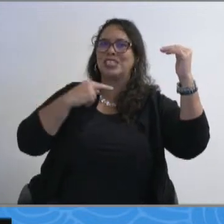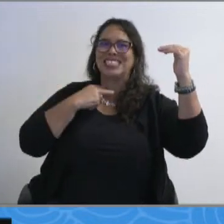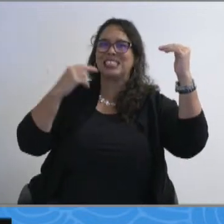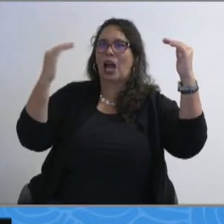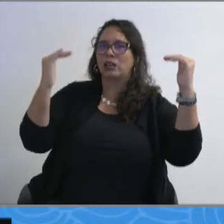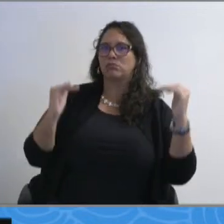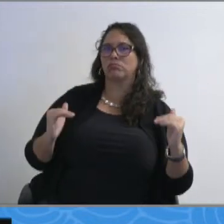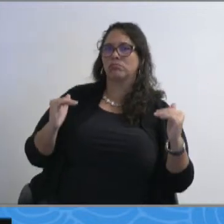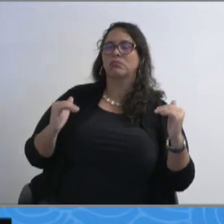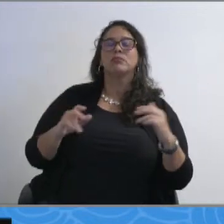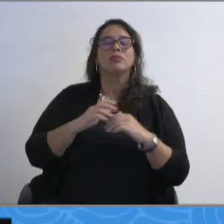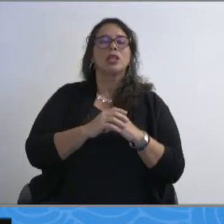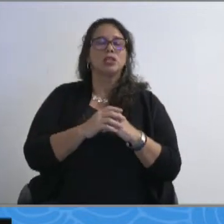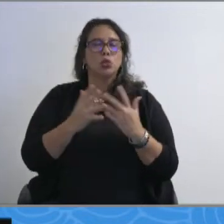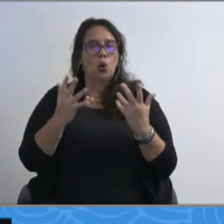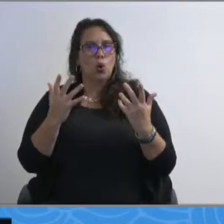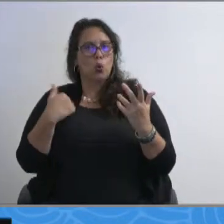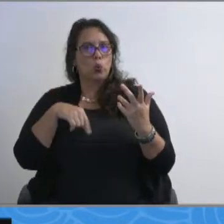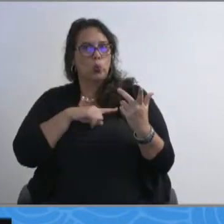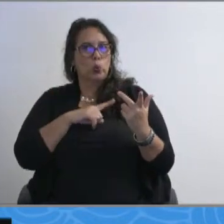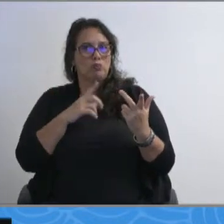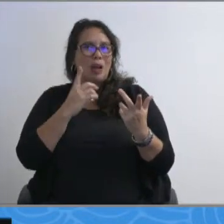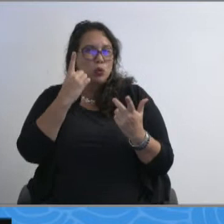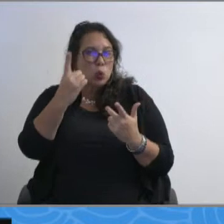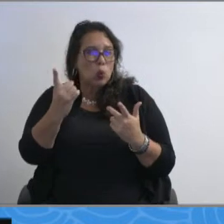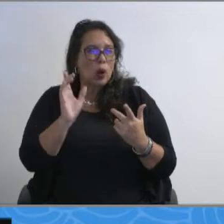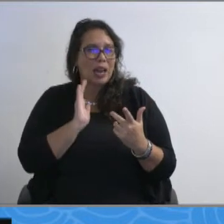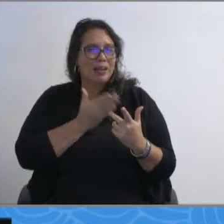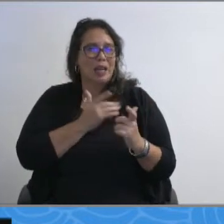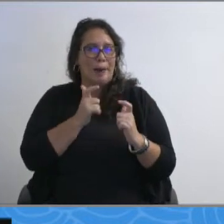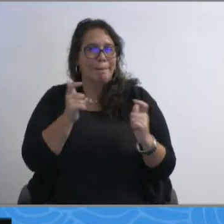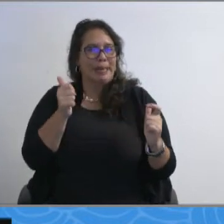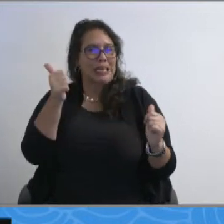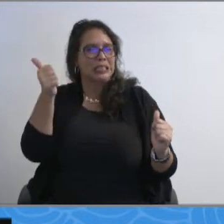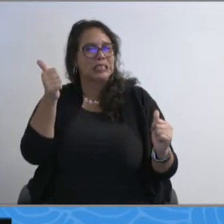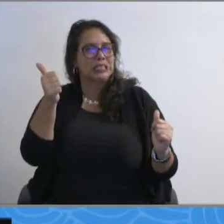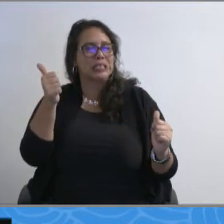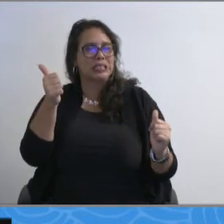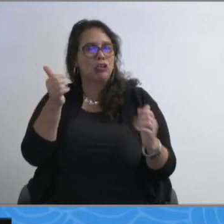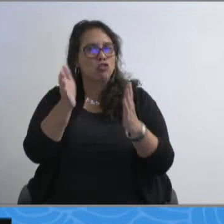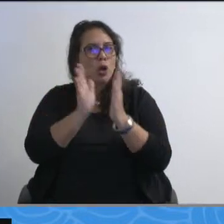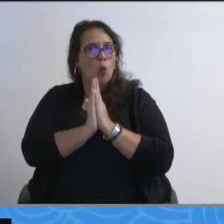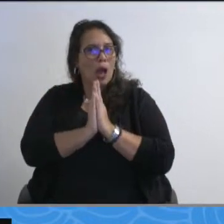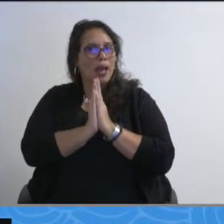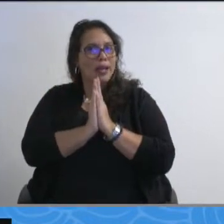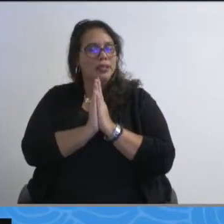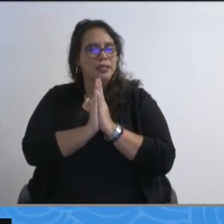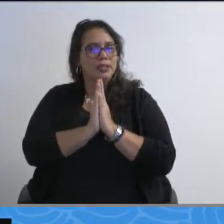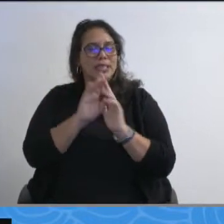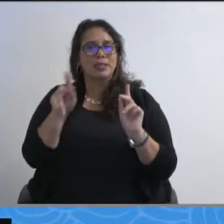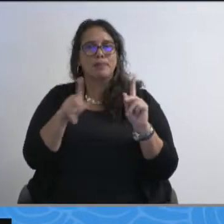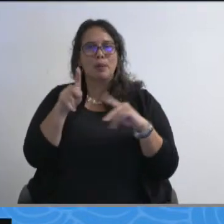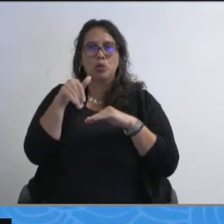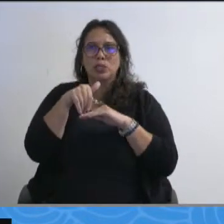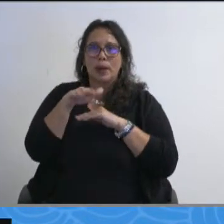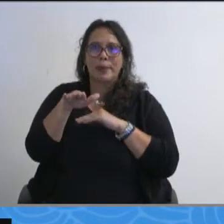And so, that was one of our biggest requests as folks were submitting their proposals